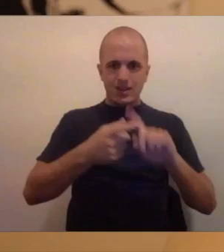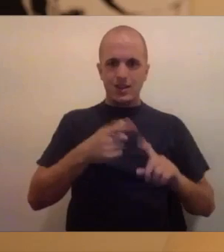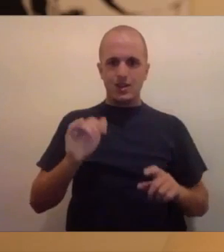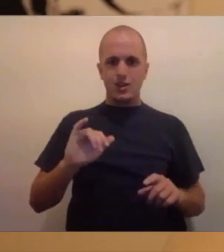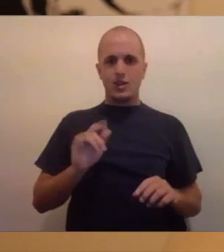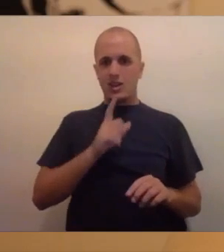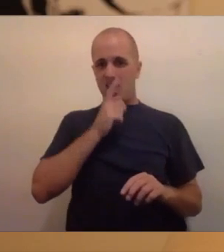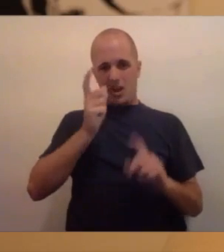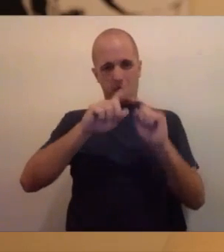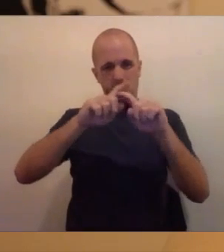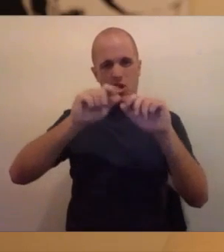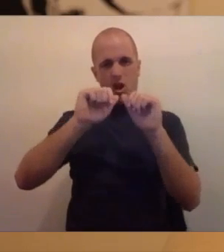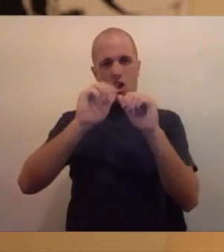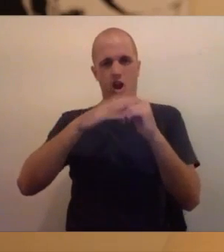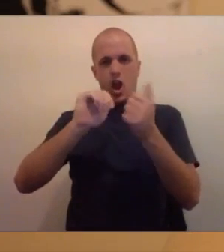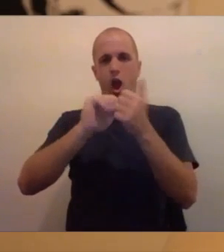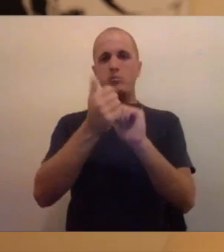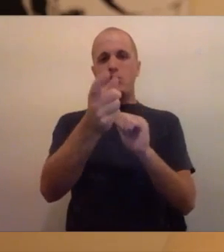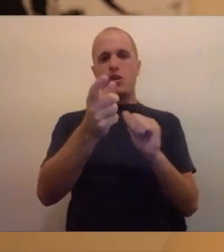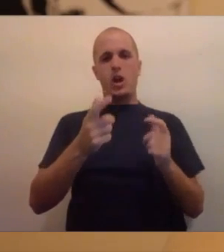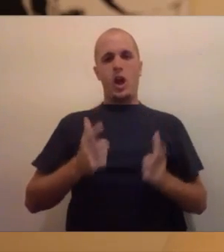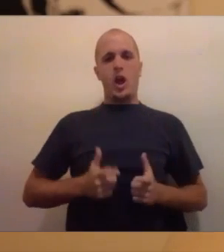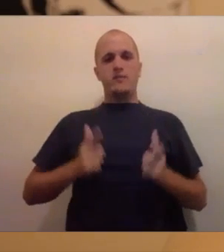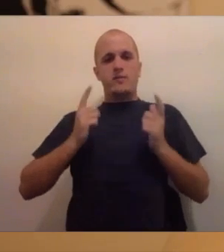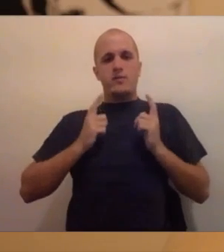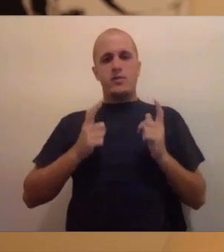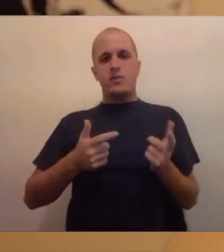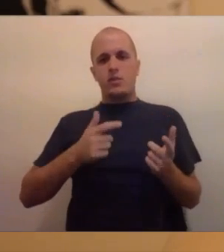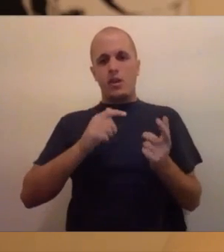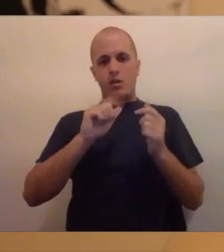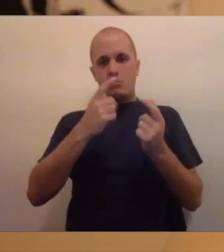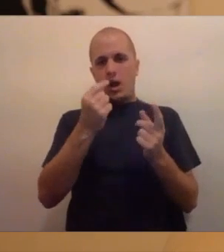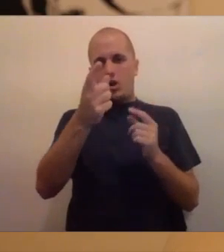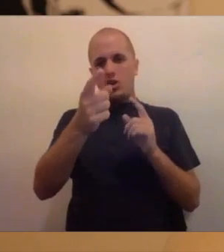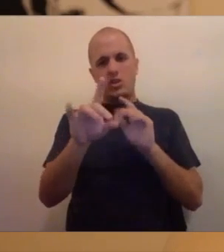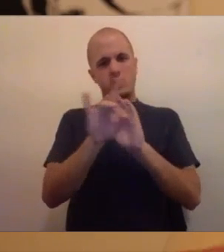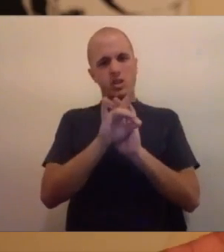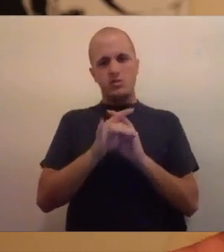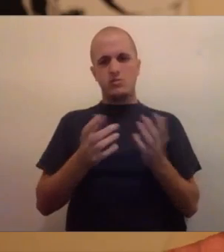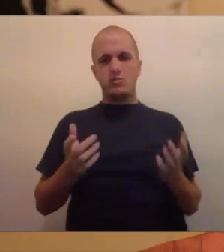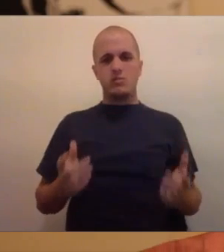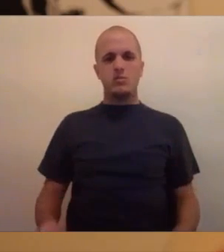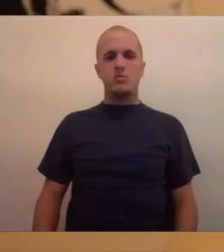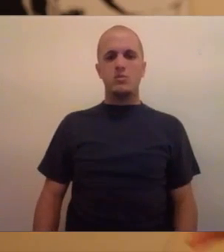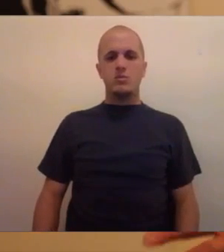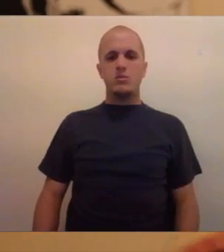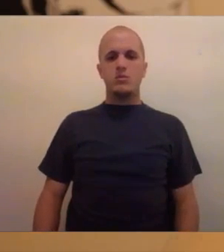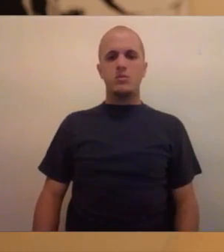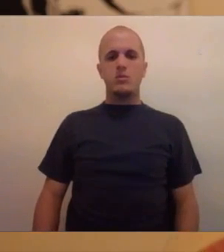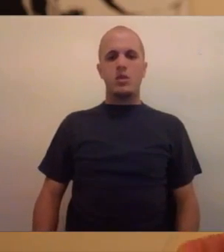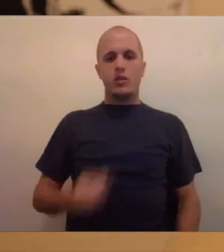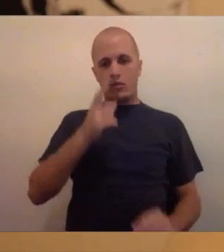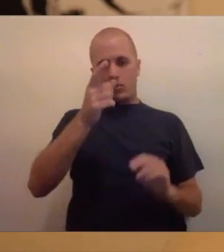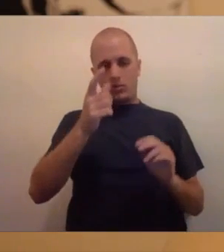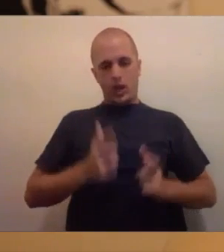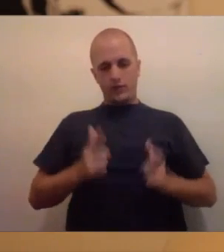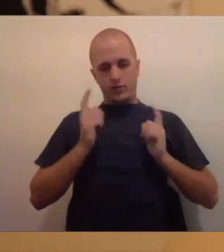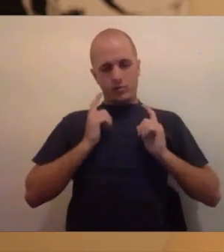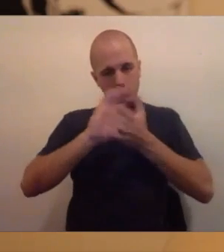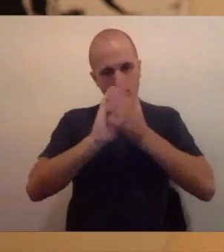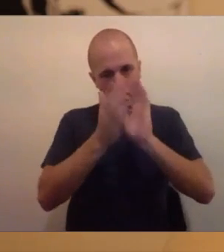A lion and a human can be friends, too. It all depends how you live. Live